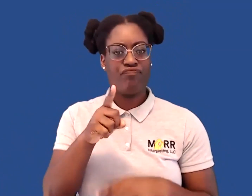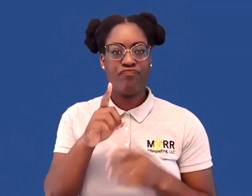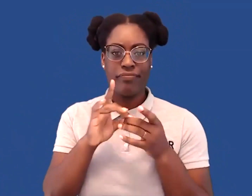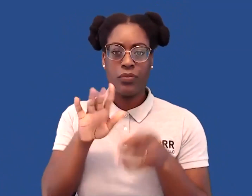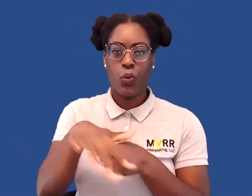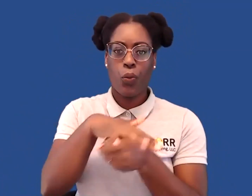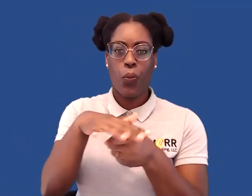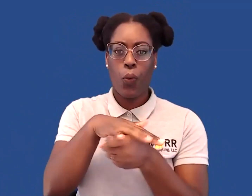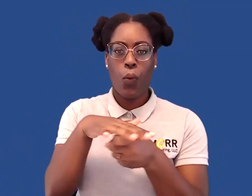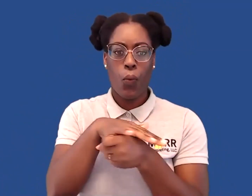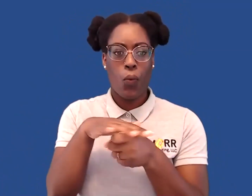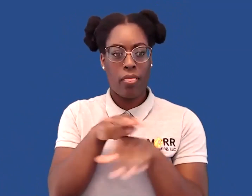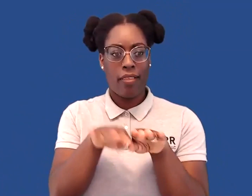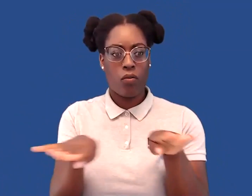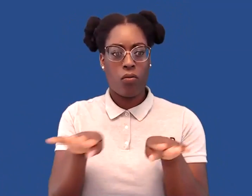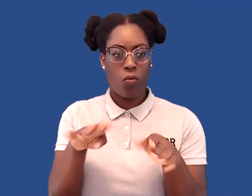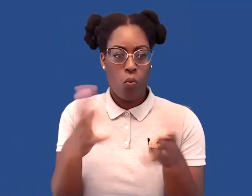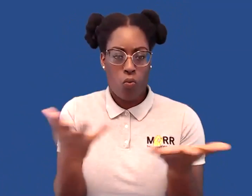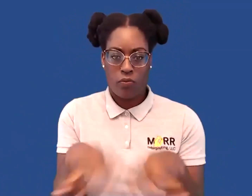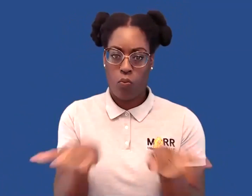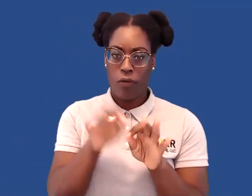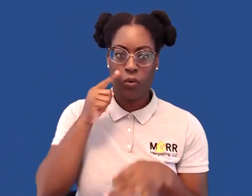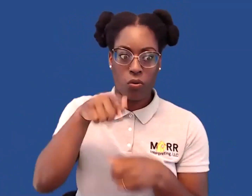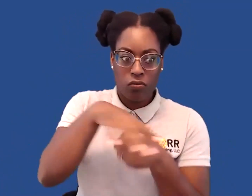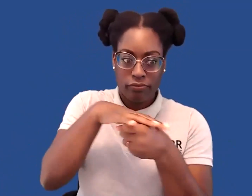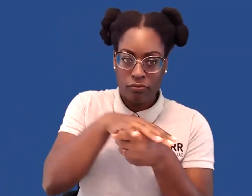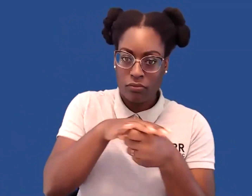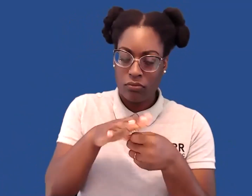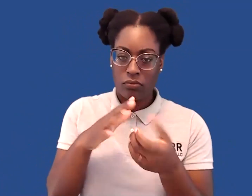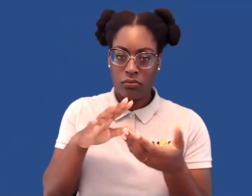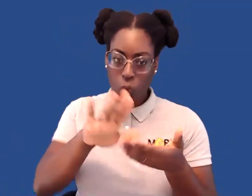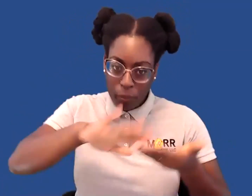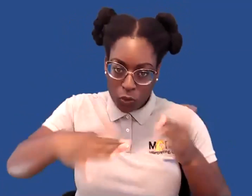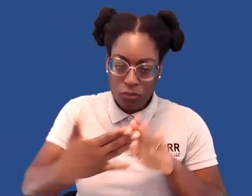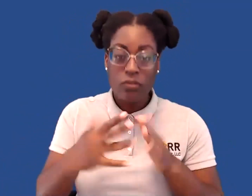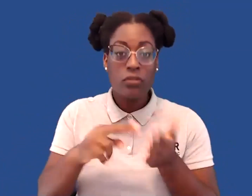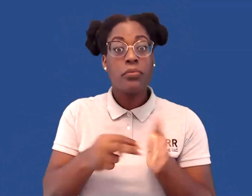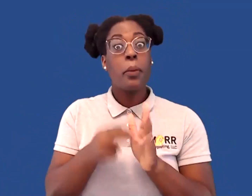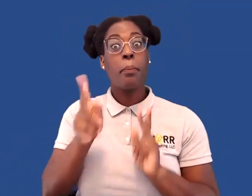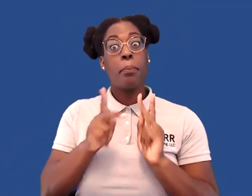I think people need to know if they're being recorded, and that is both tutors and writers.